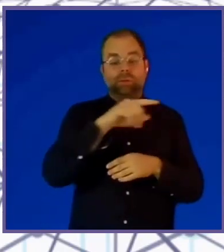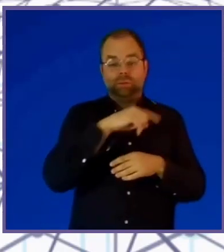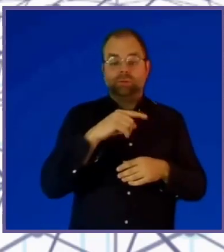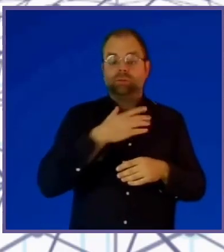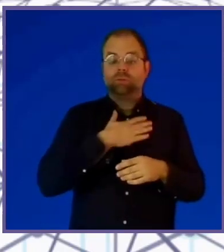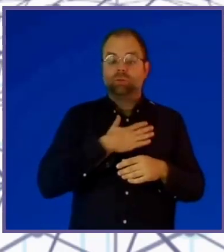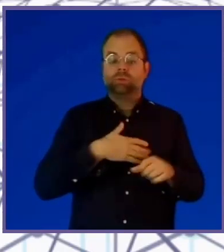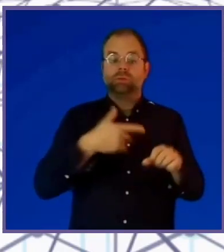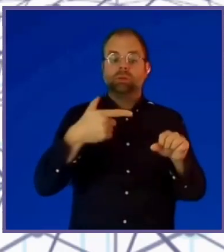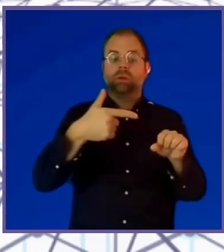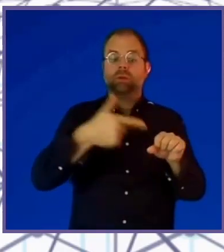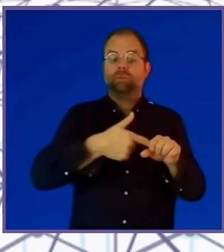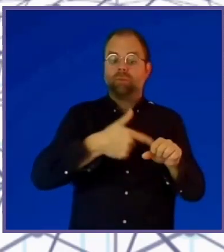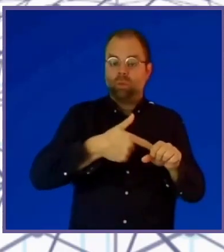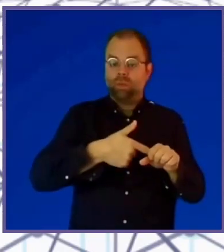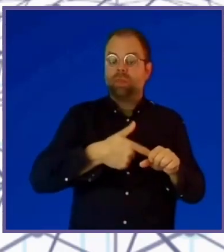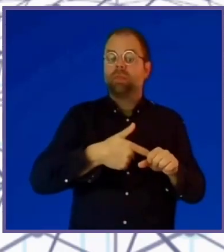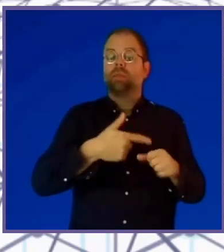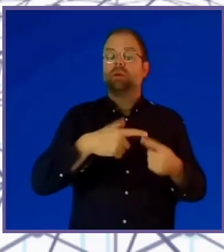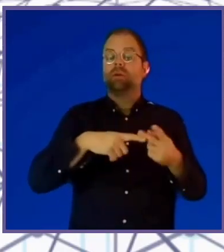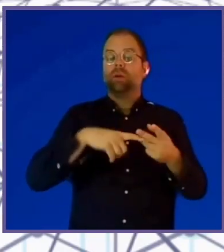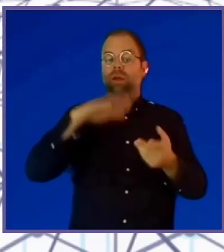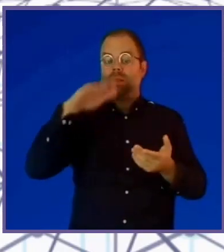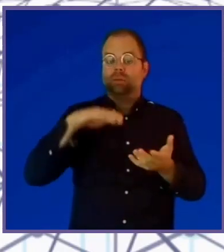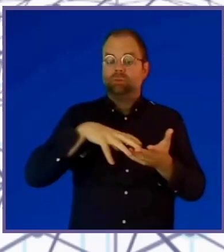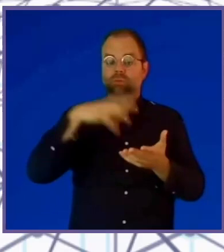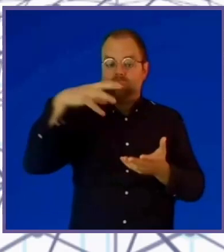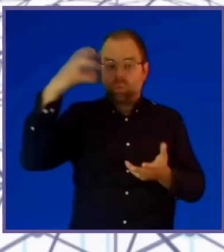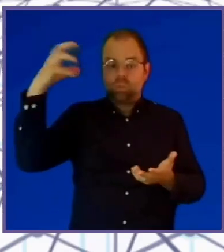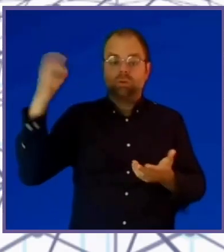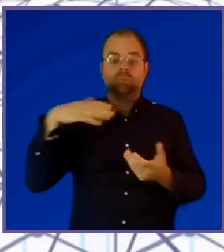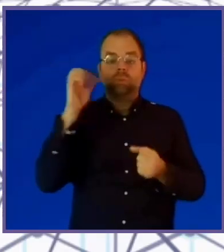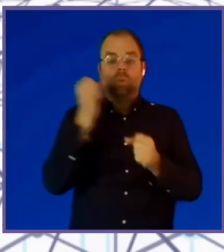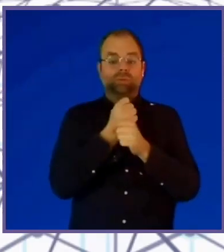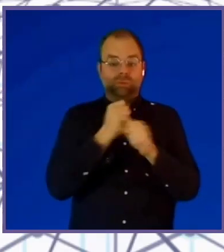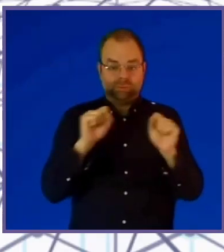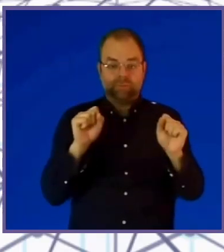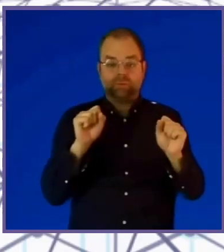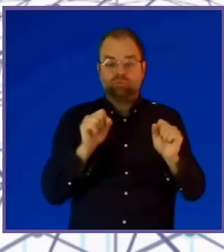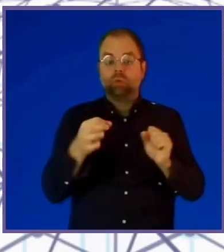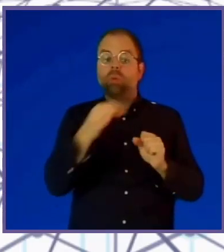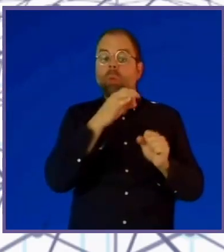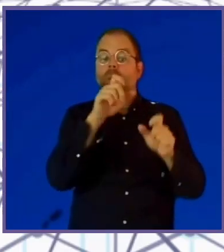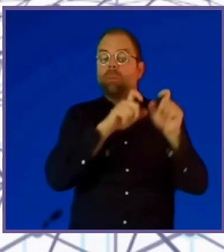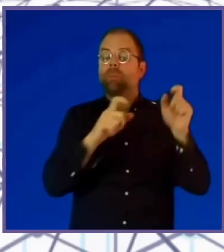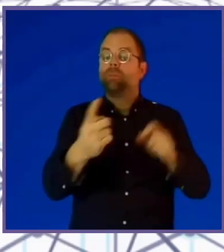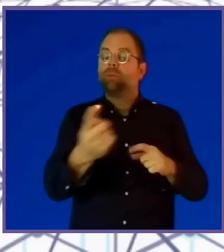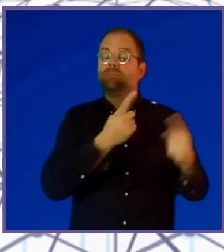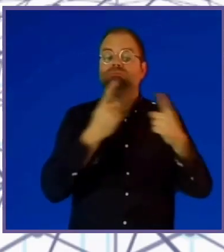Though the internet designs rarely fit with their unique needs, as a small company we